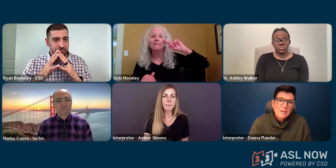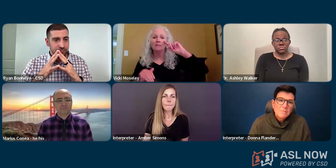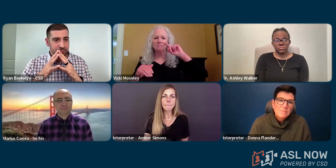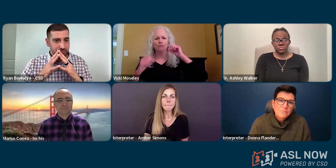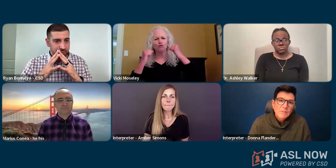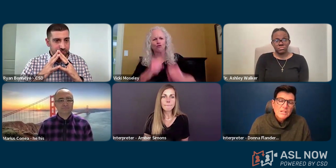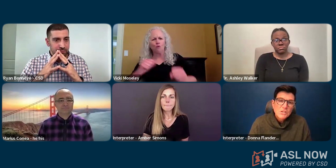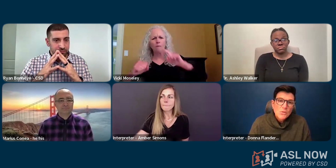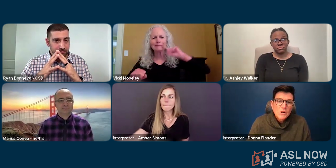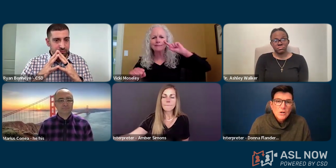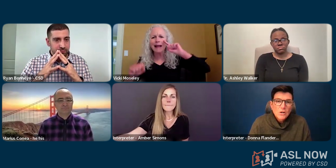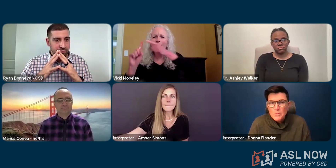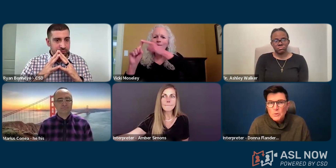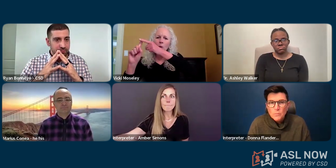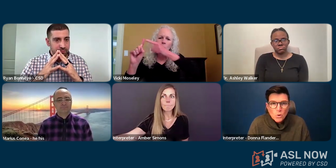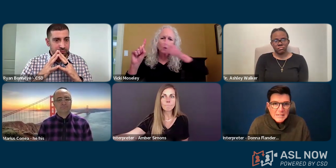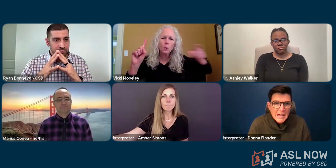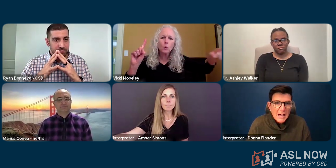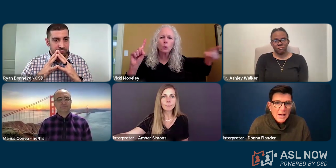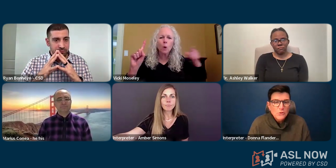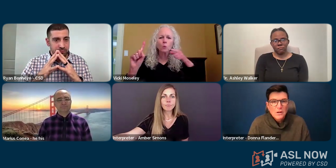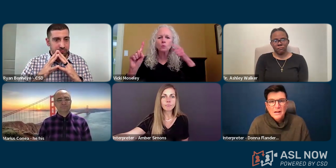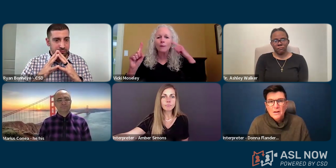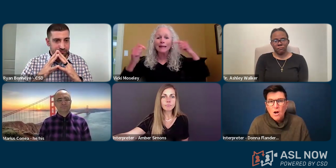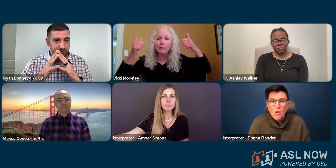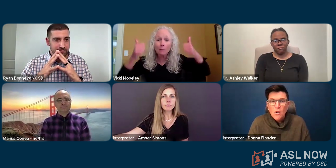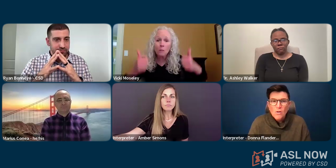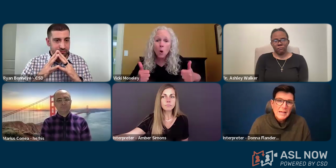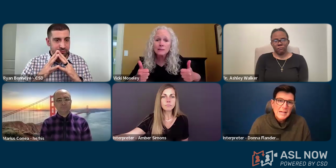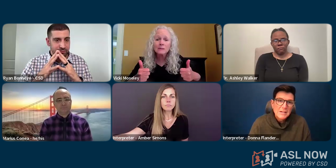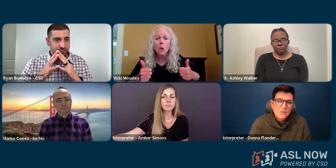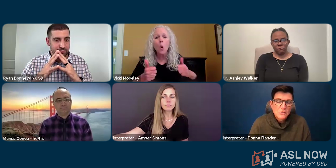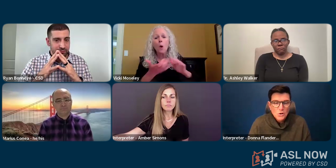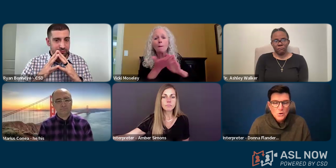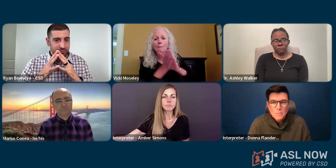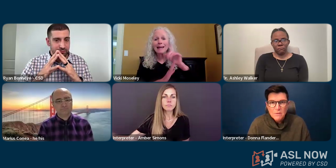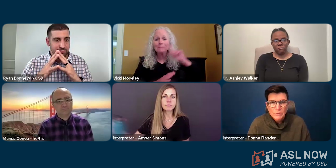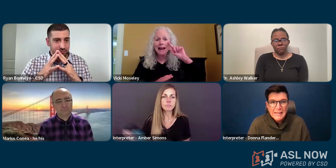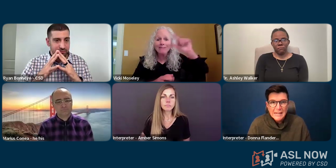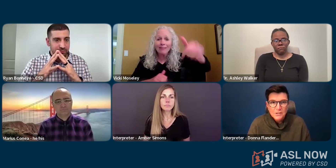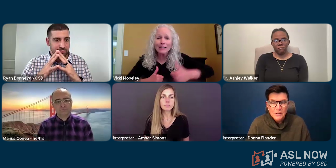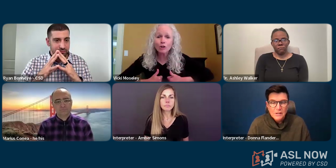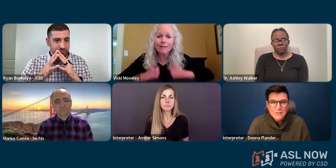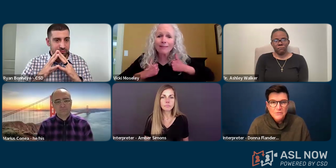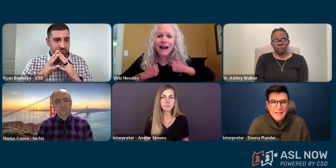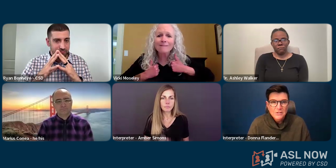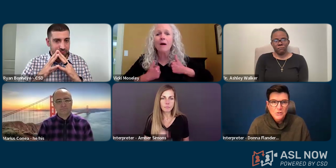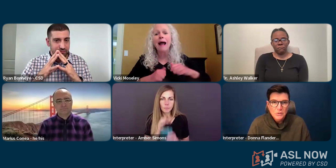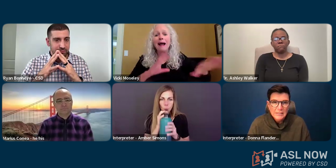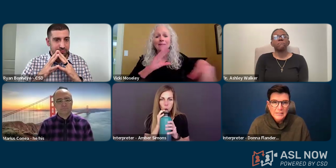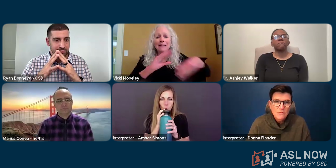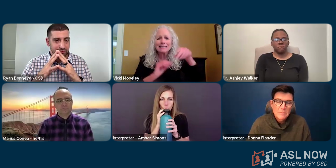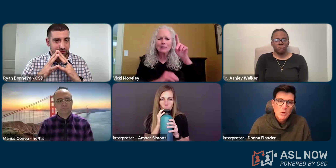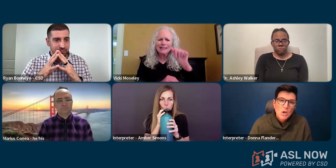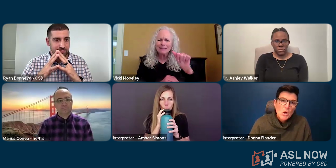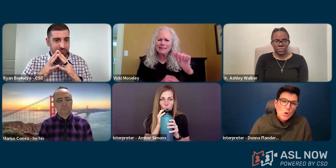And and so there are people who are born deaf all the way, you know, who may really don't identify as culturally deaf people